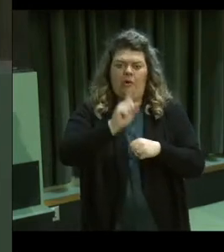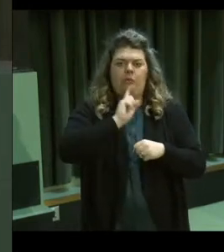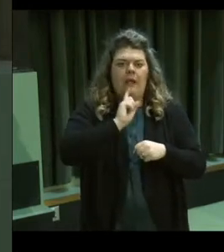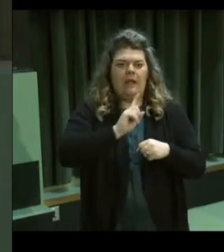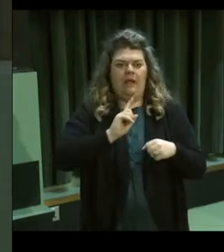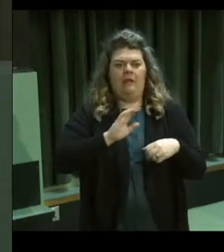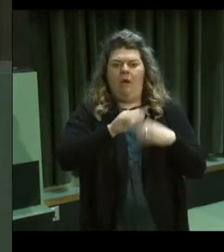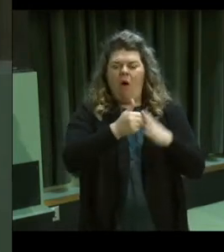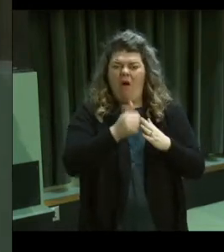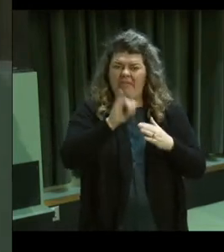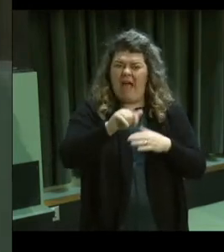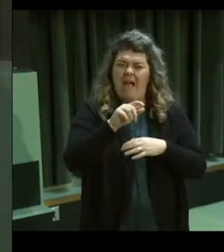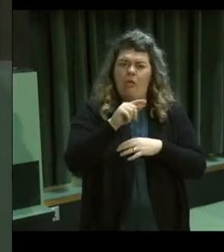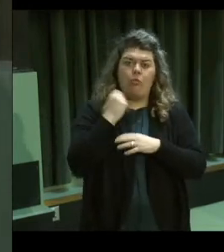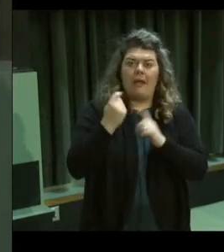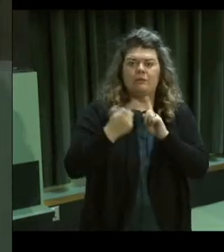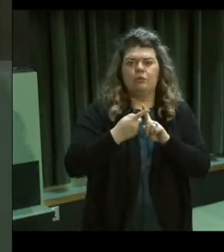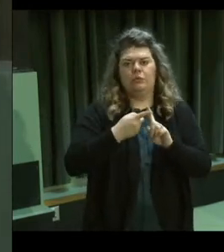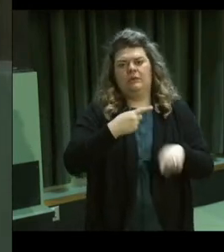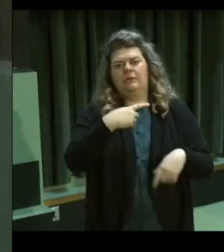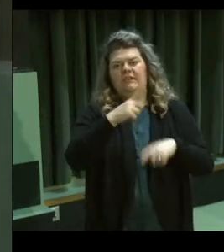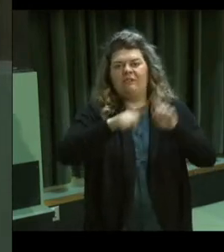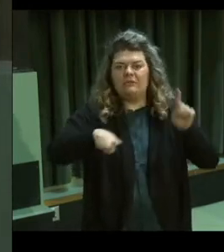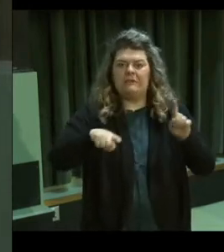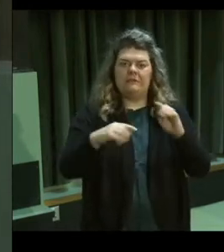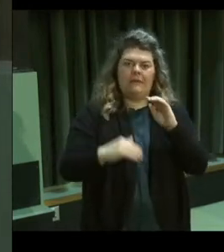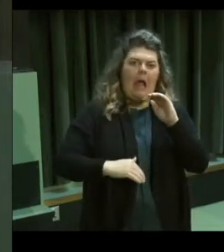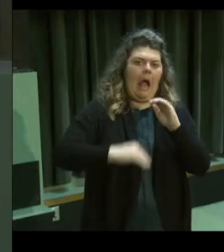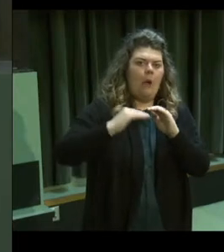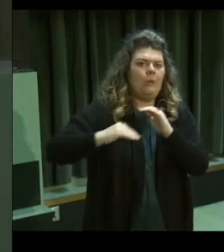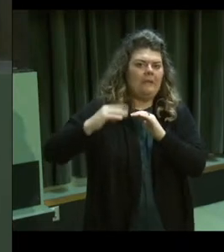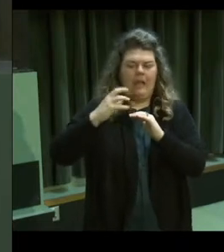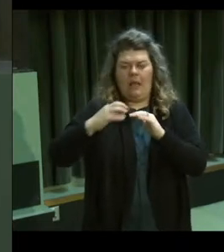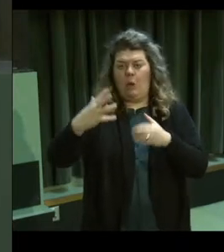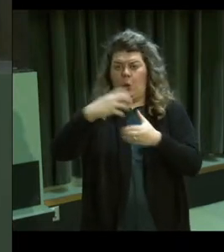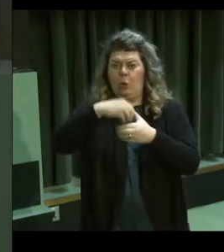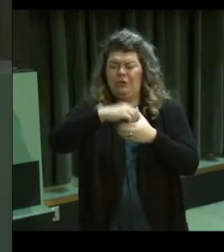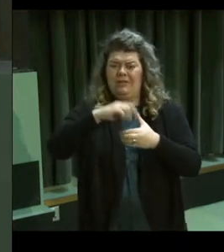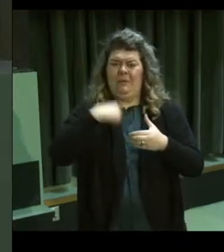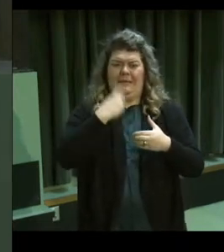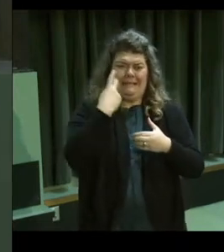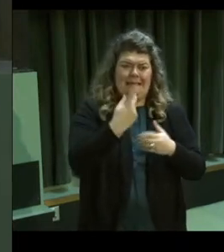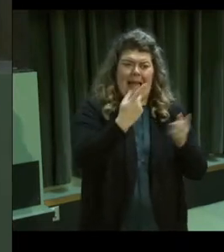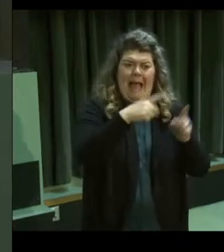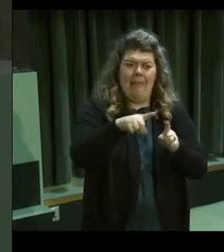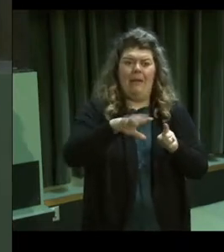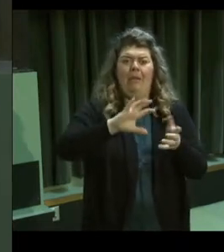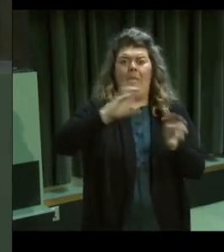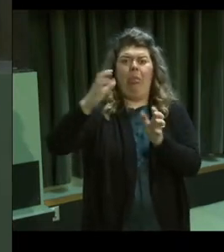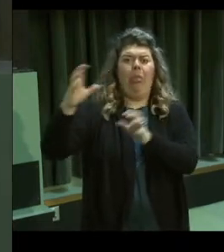growing threats to diversity, equity and inclusion efforts we